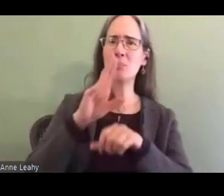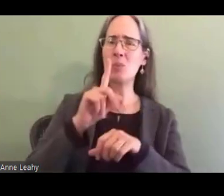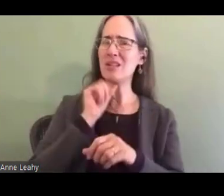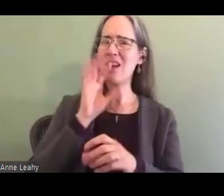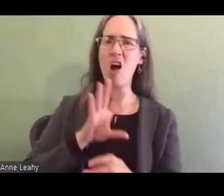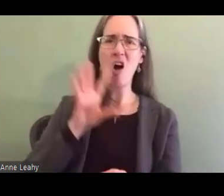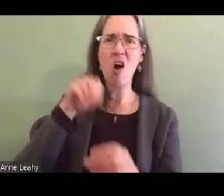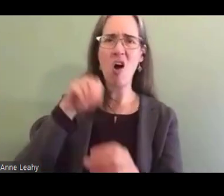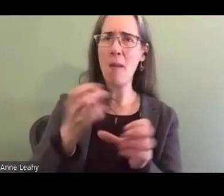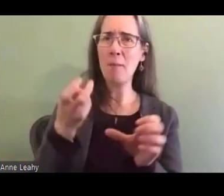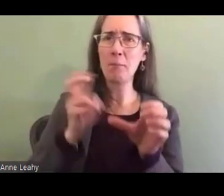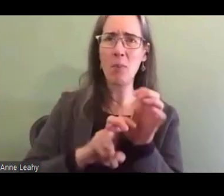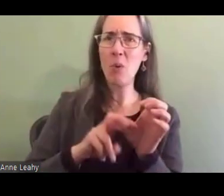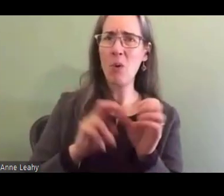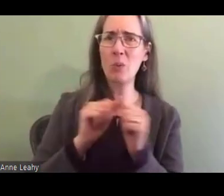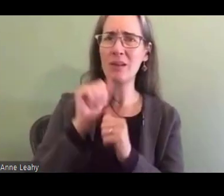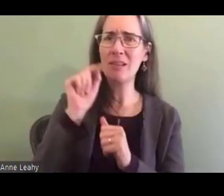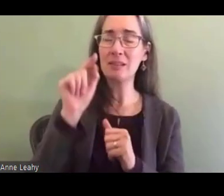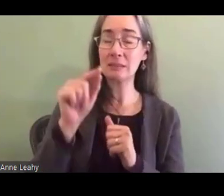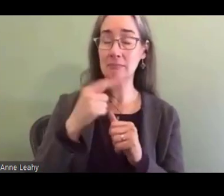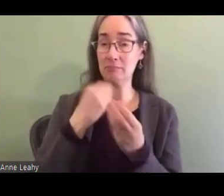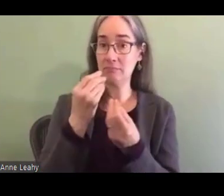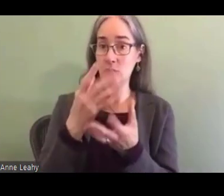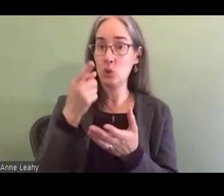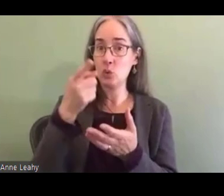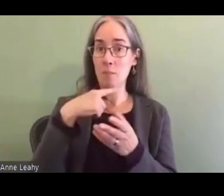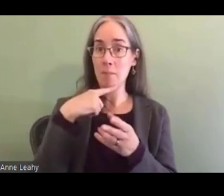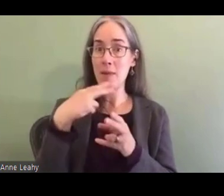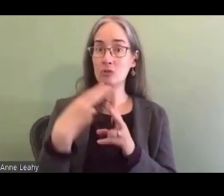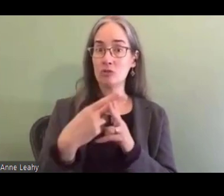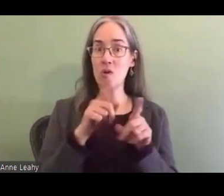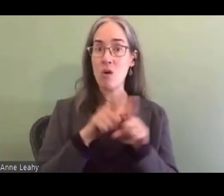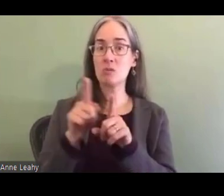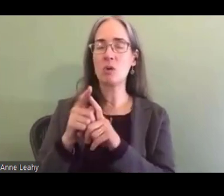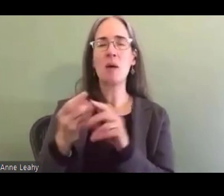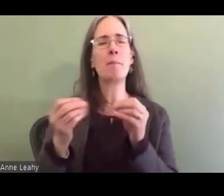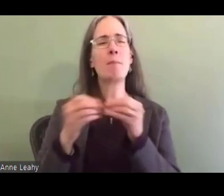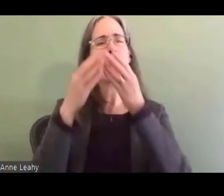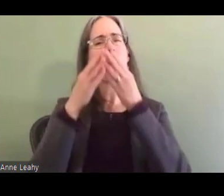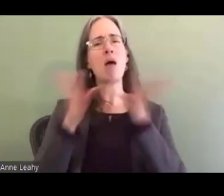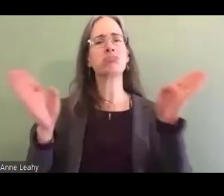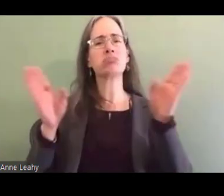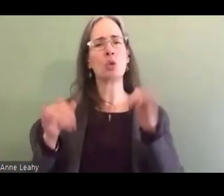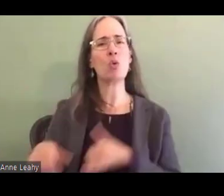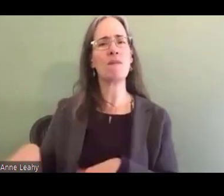You mentioned also a more universal right to the Web